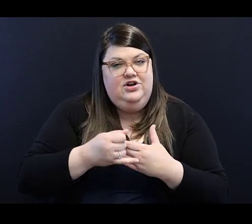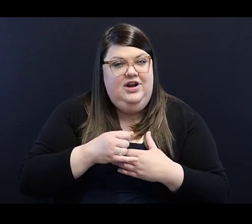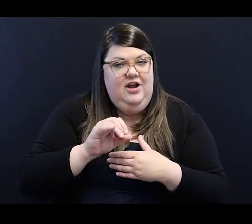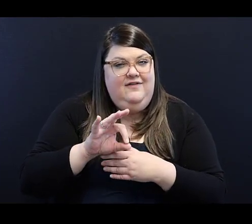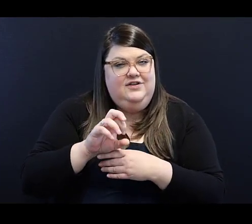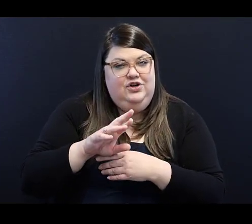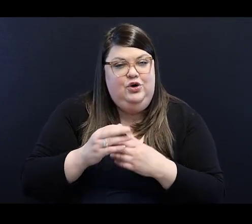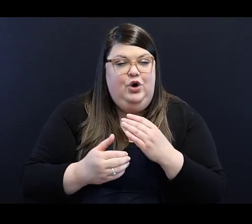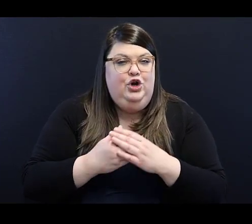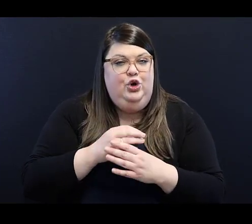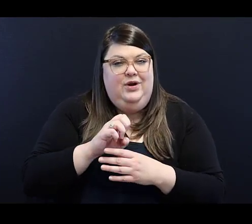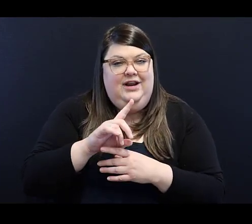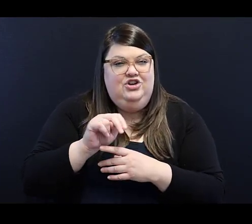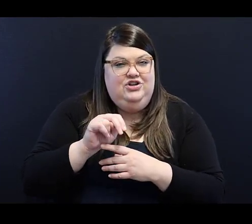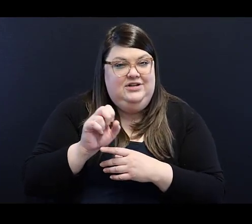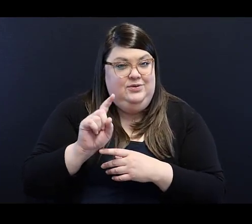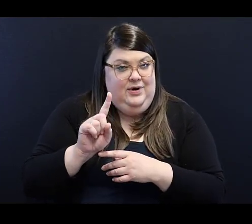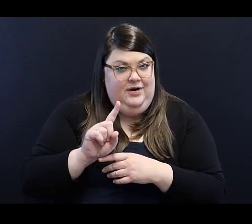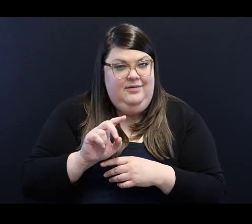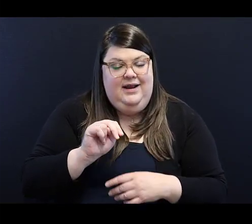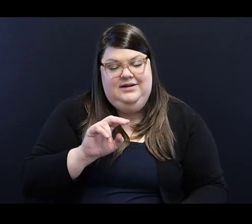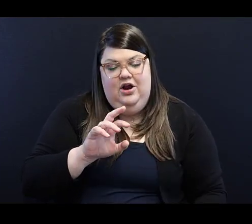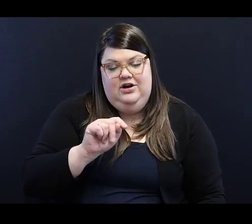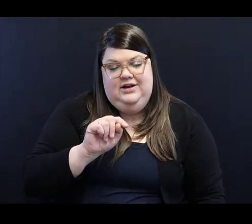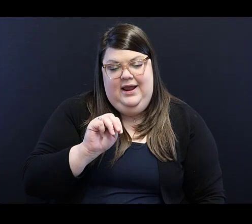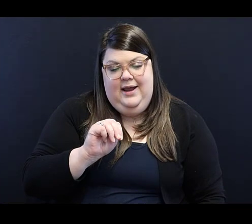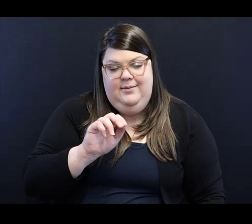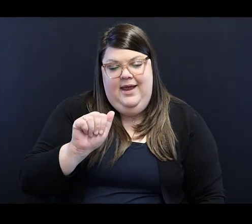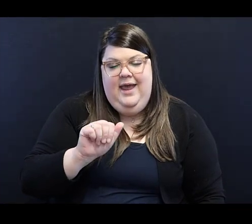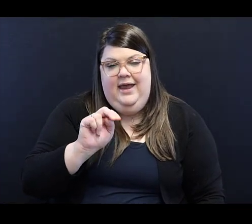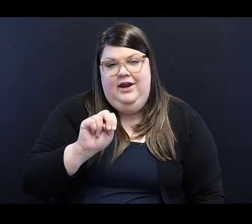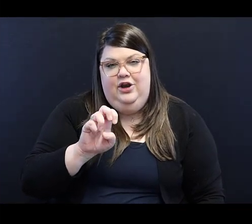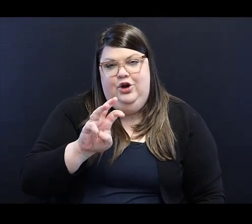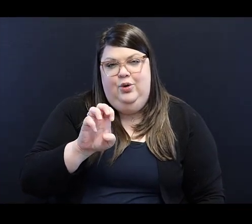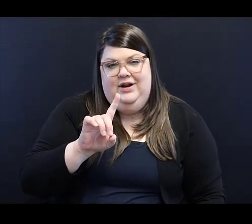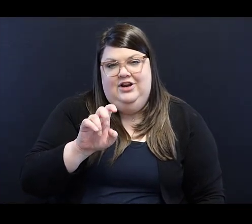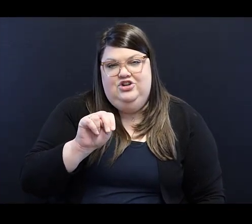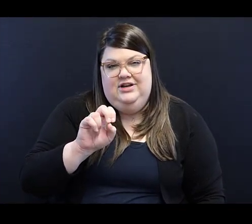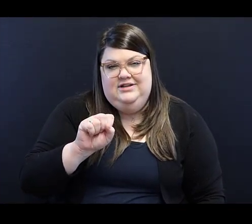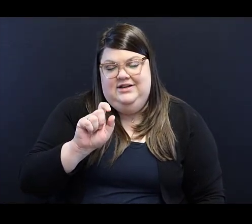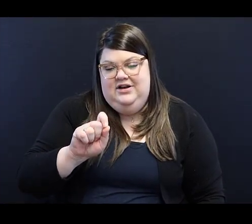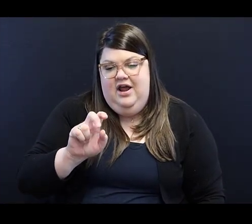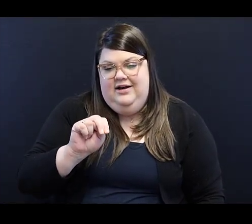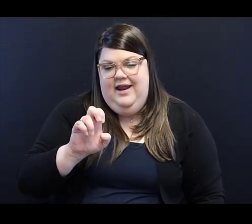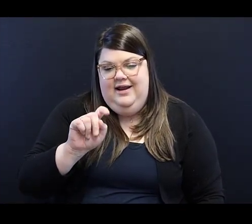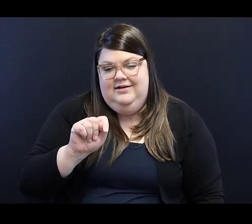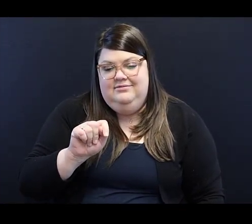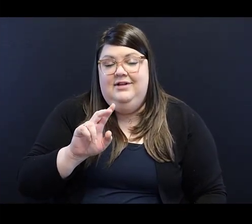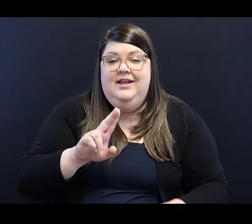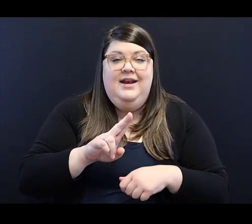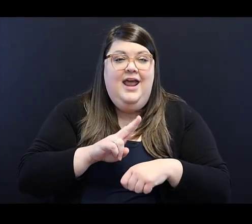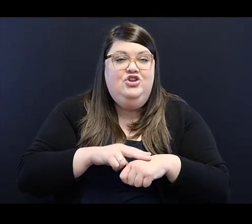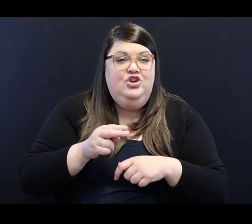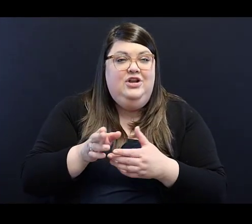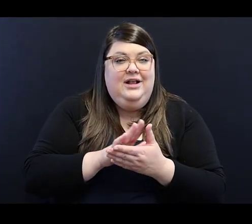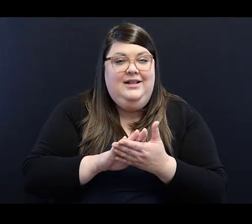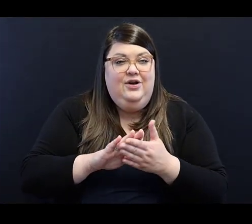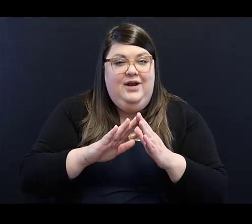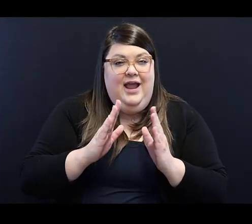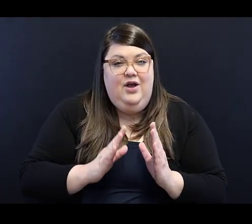or New Editions at ncrtm@neweditions.net. The National Clearinghouse of Rehabilitation